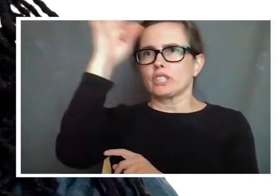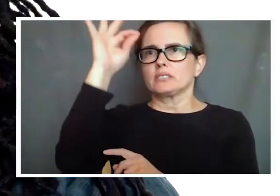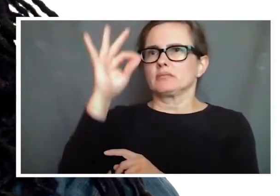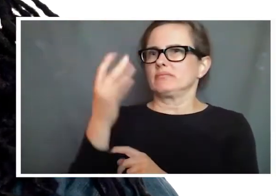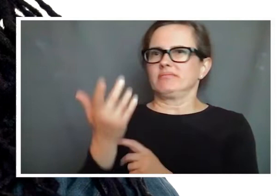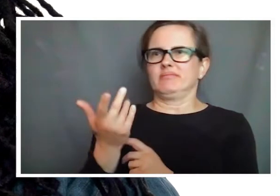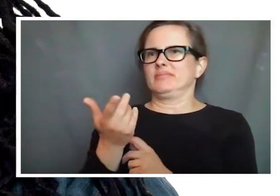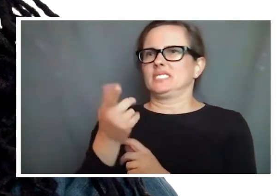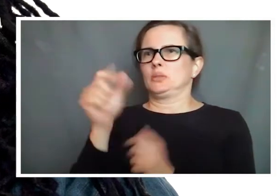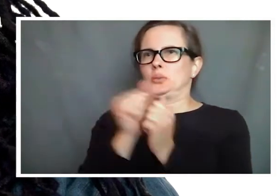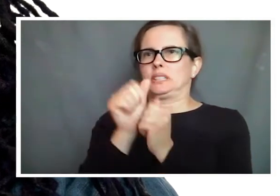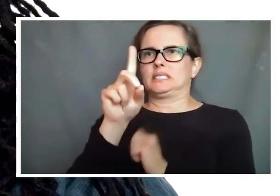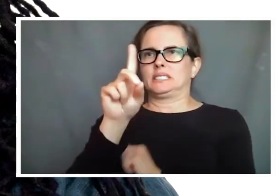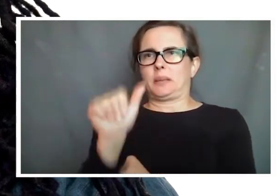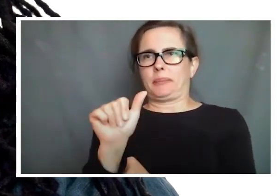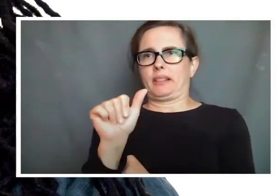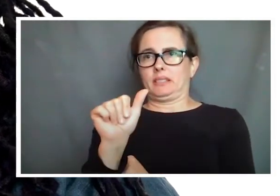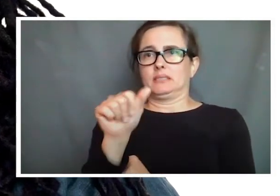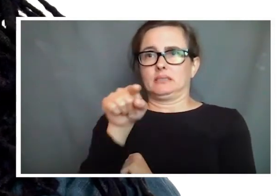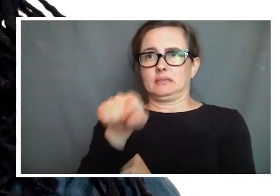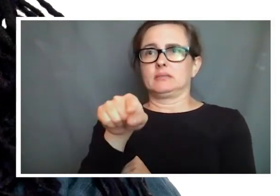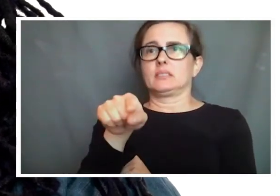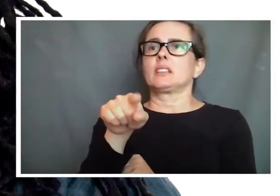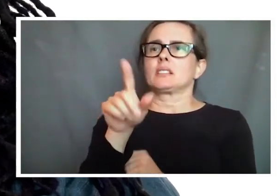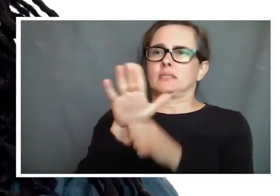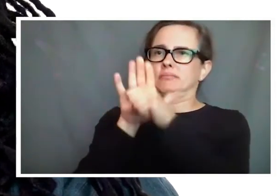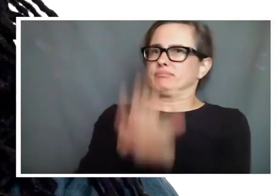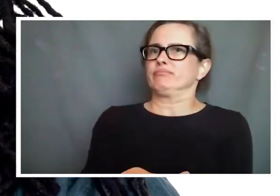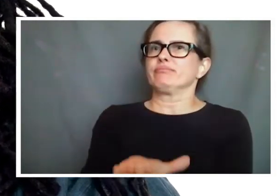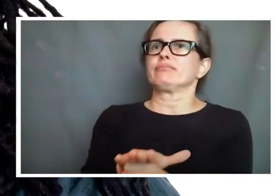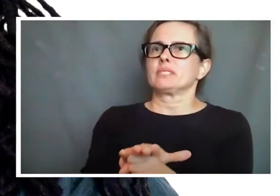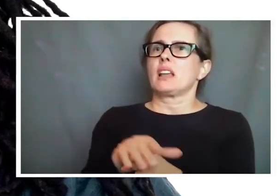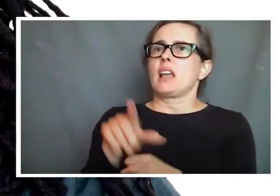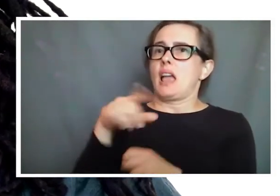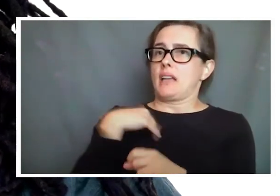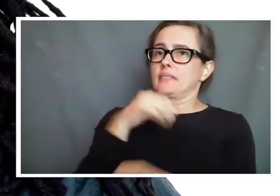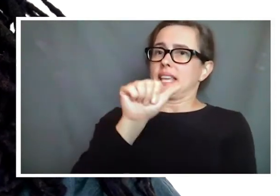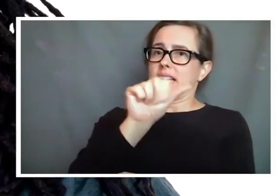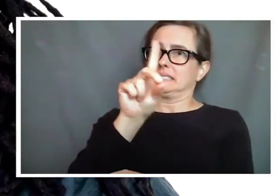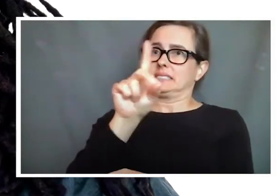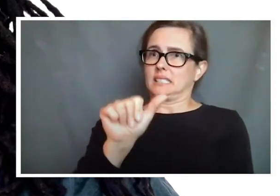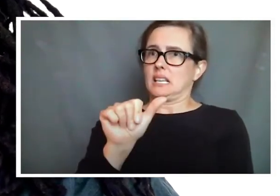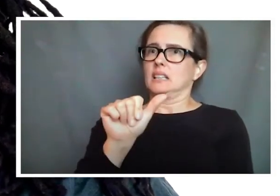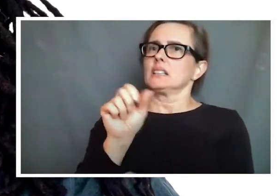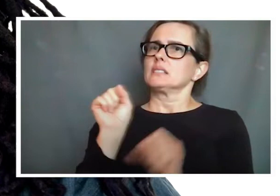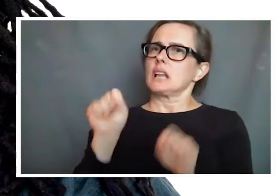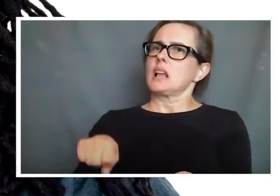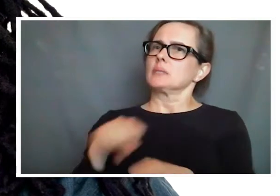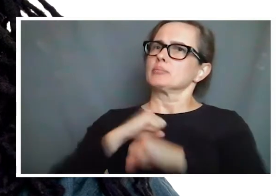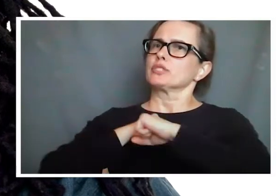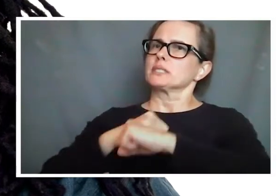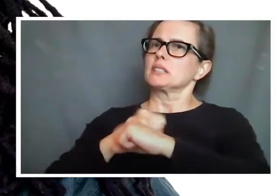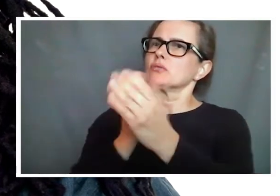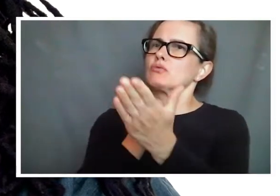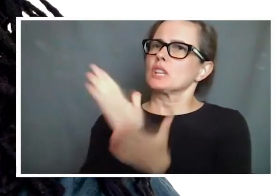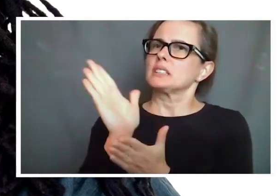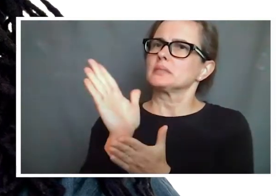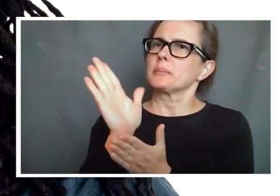that ignorance and apathy about disabled people is another form of voter suppression? The Americans with Disabilities Act or ADA is the most wide-reaching law